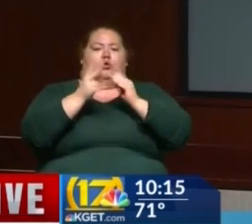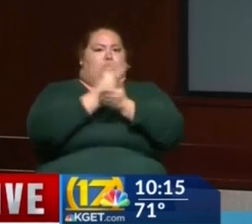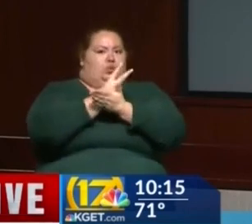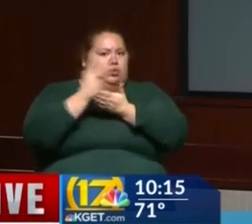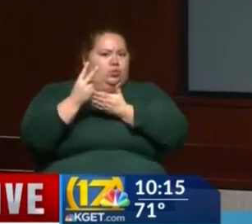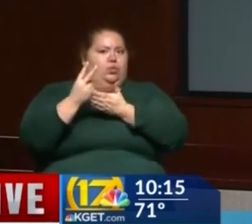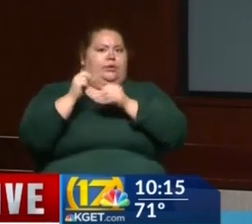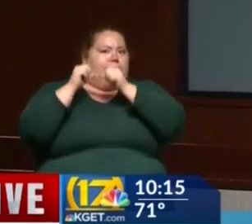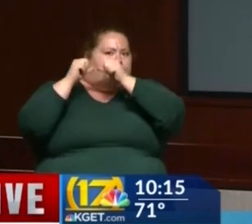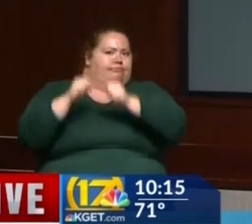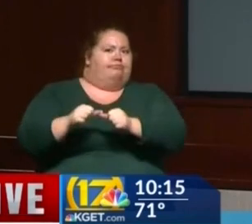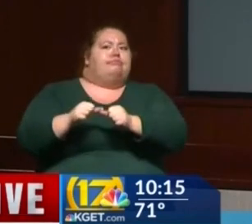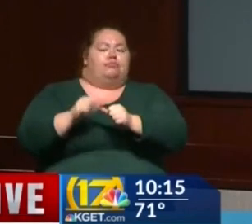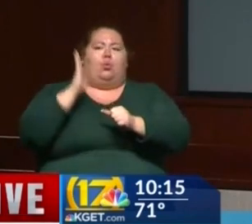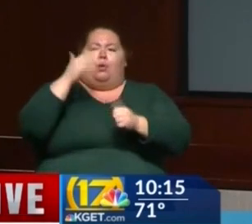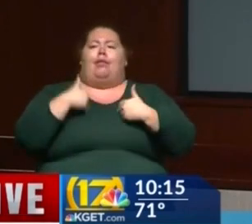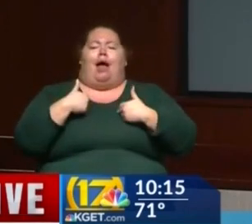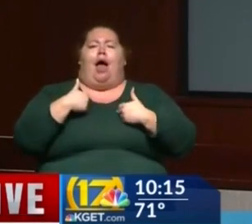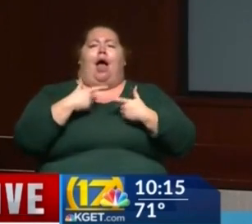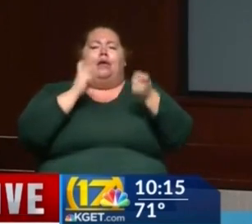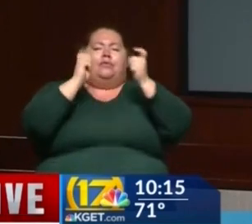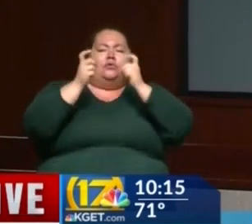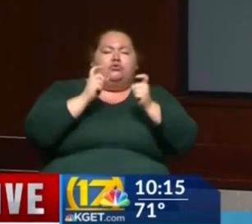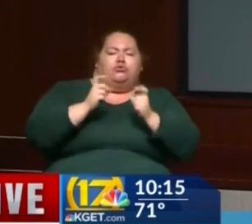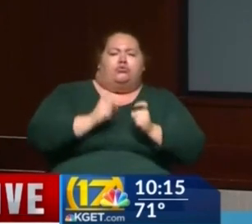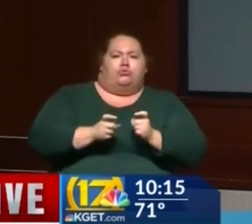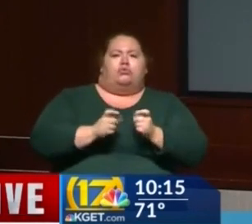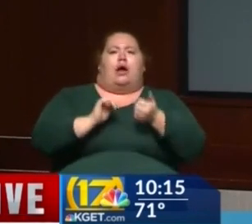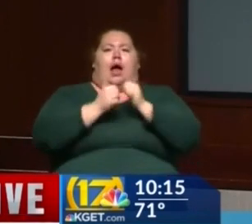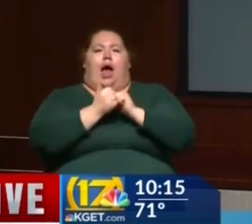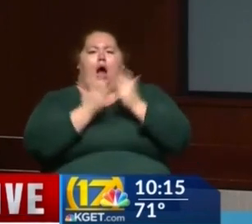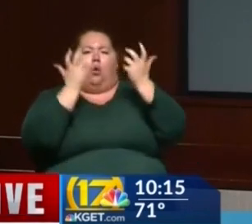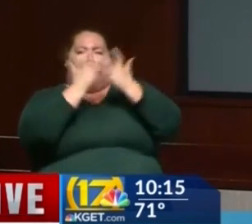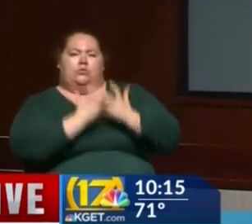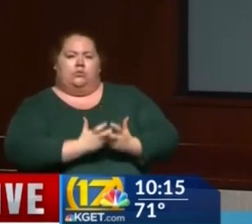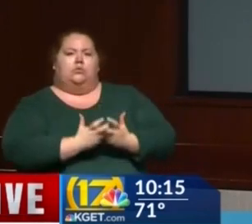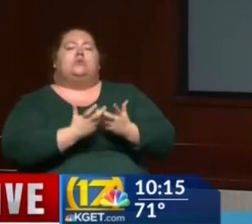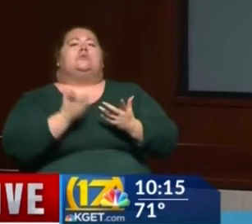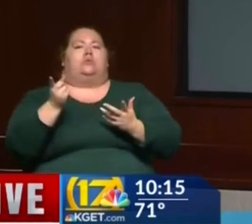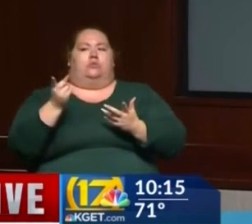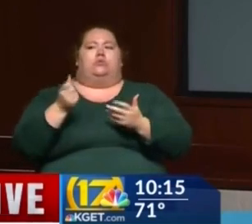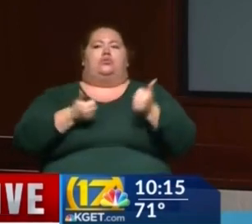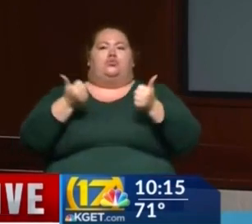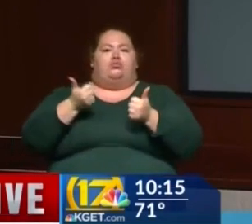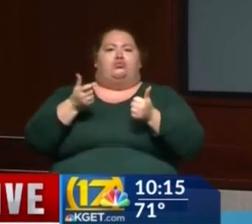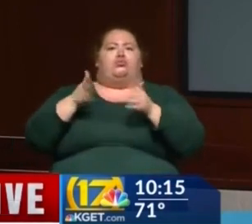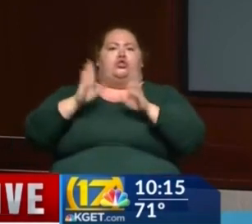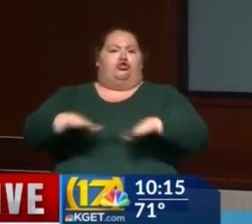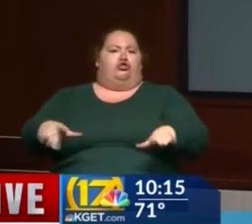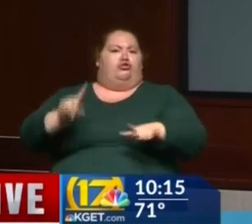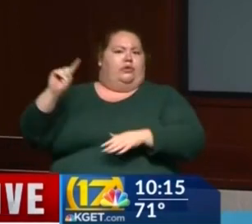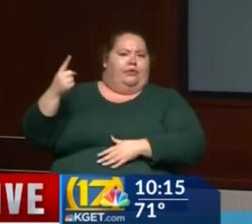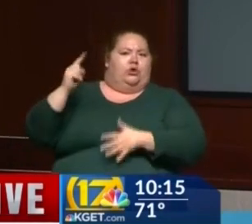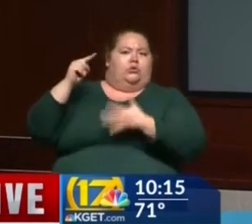NEED TO MAINTAIN OUR NUMBERS OBVIOUSLY KIDS WILL BE MOVED BACK INTO THE CLASSROOMS AT